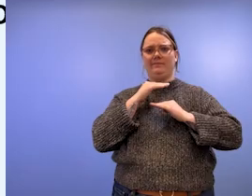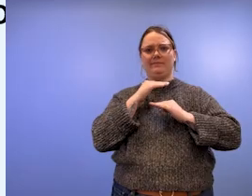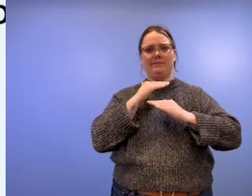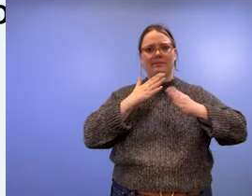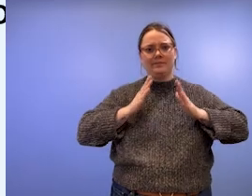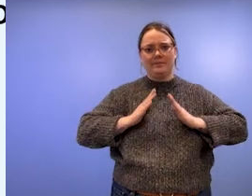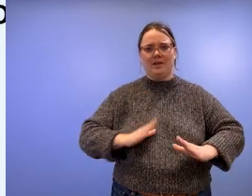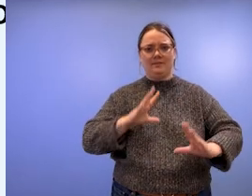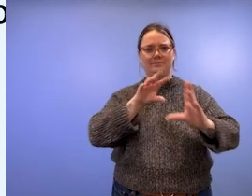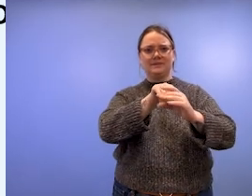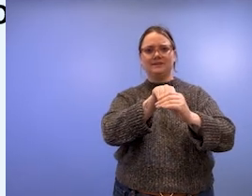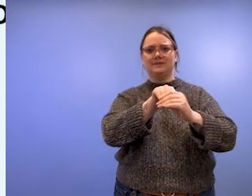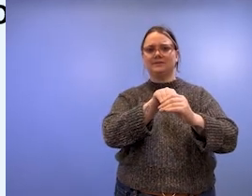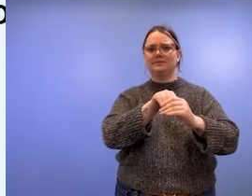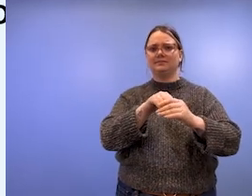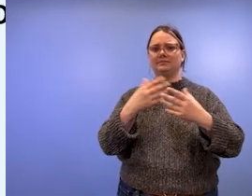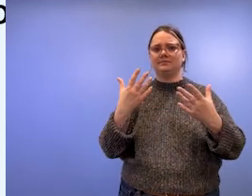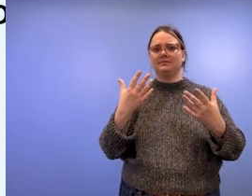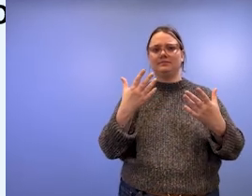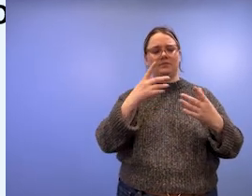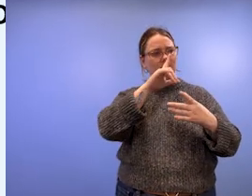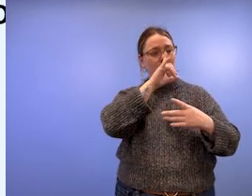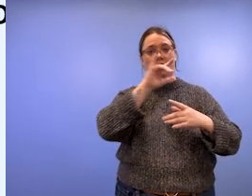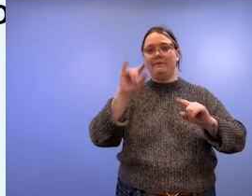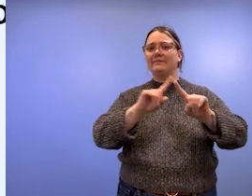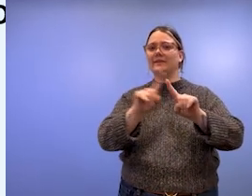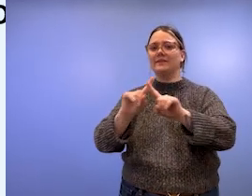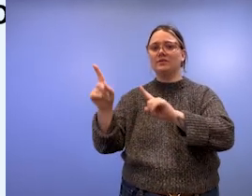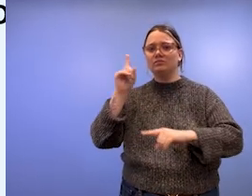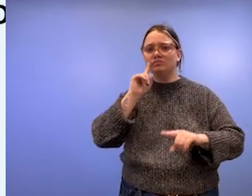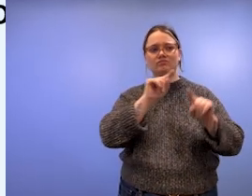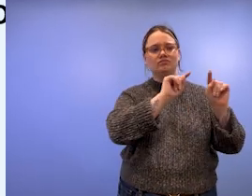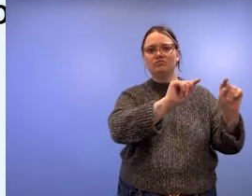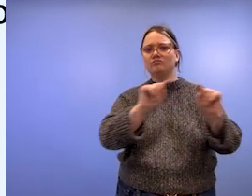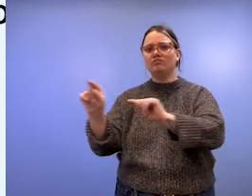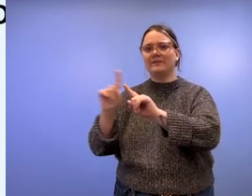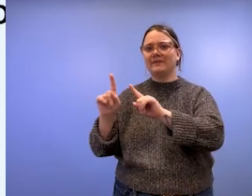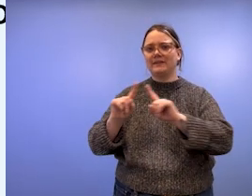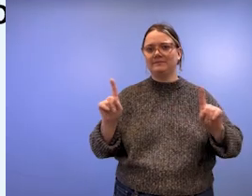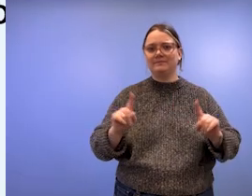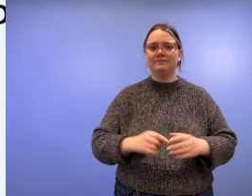a person's participation within society. And the barriers can look different for different people.